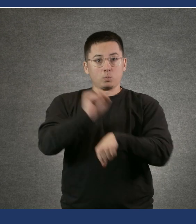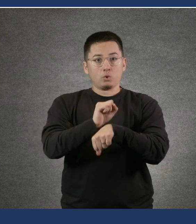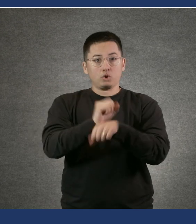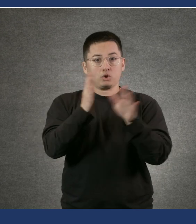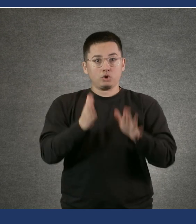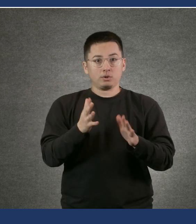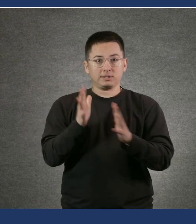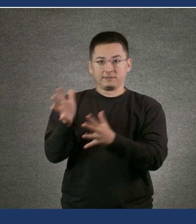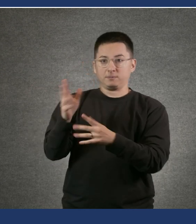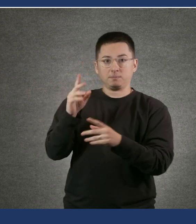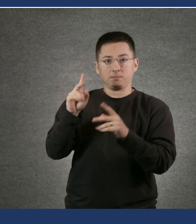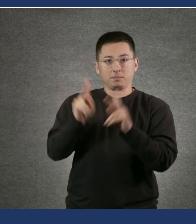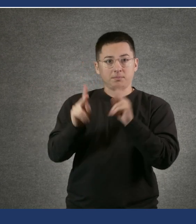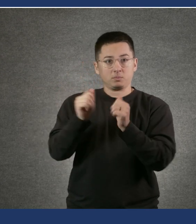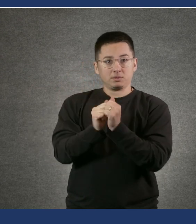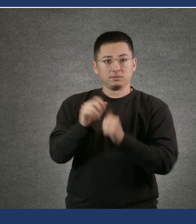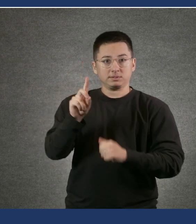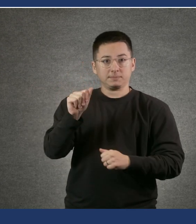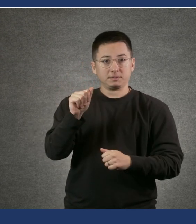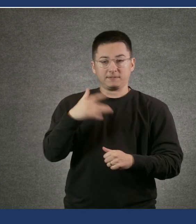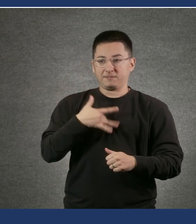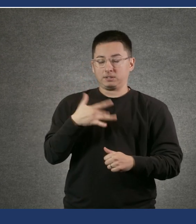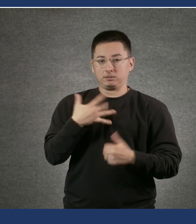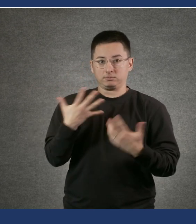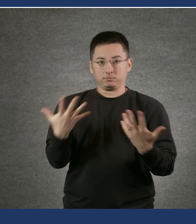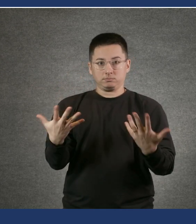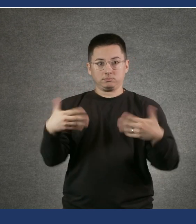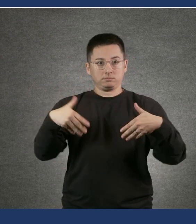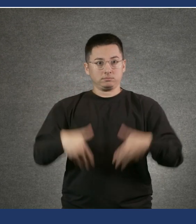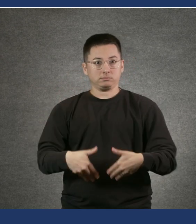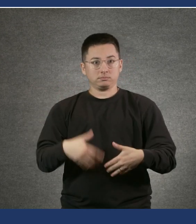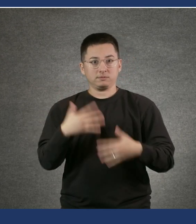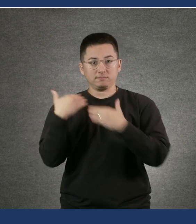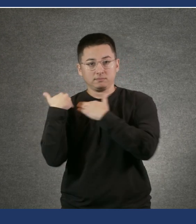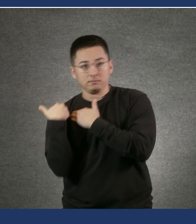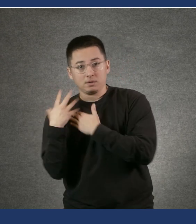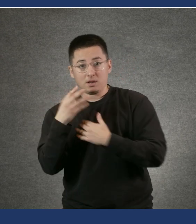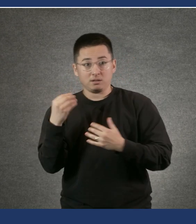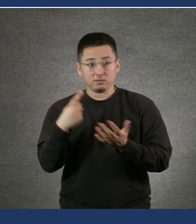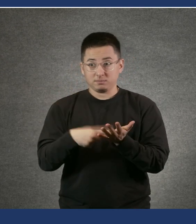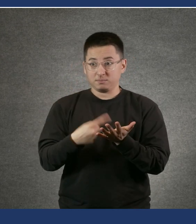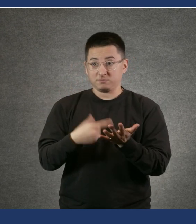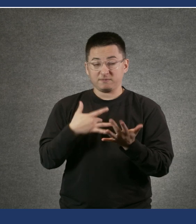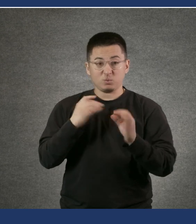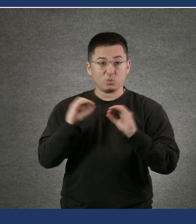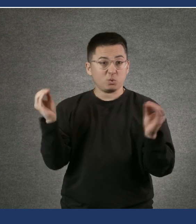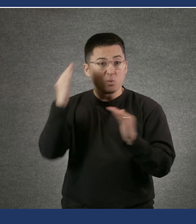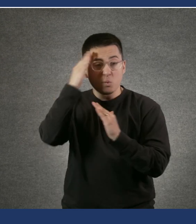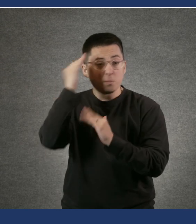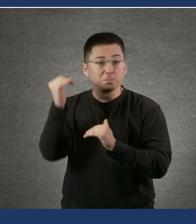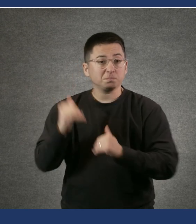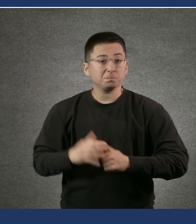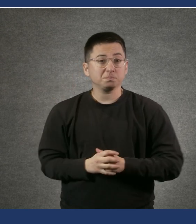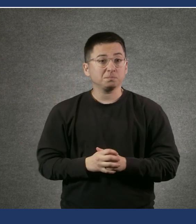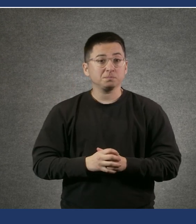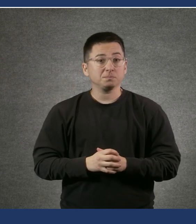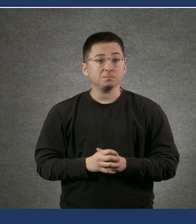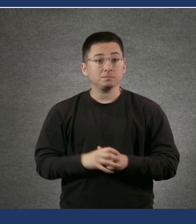very vulnerable, burdensome, and at times, without hope. Engineers solve problems.